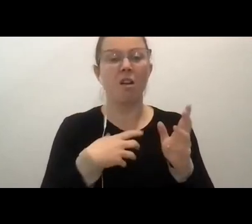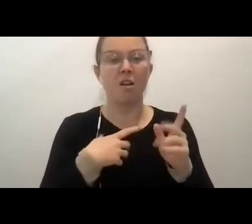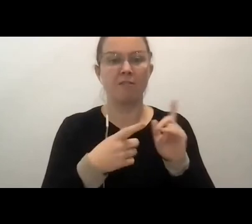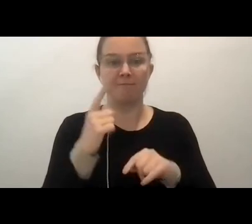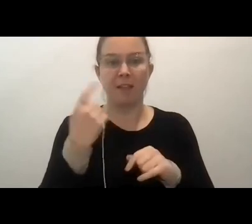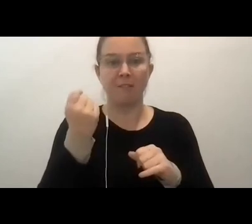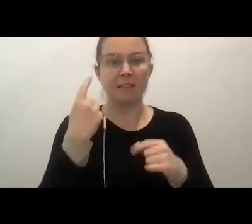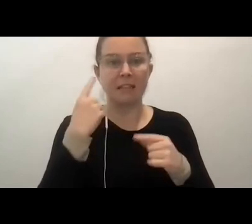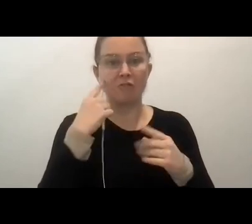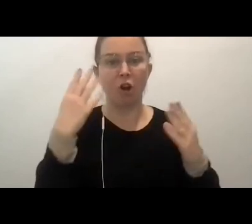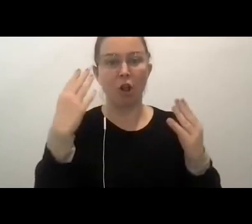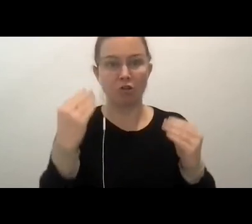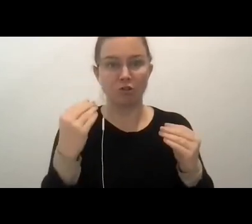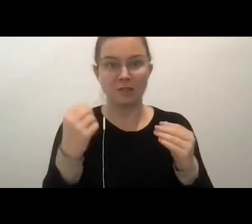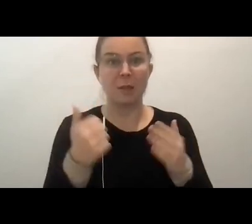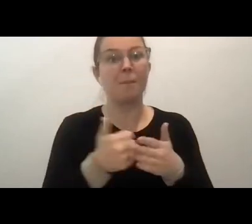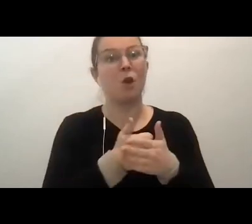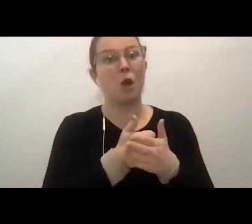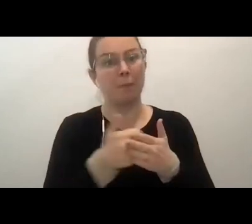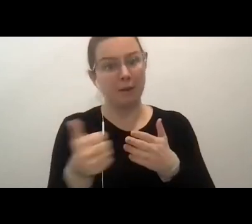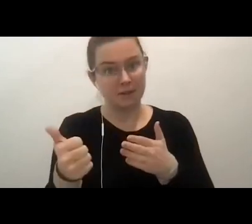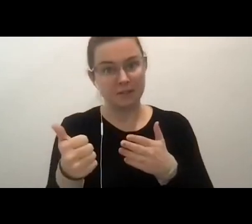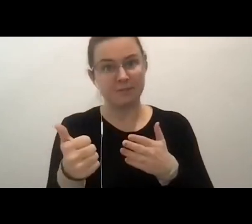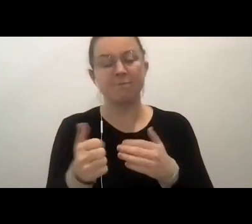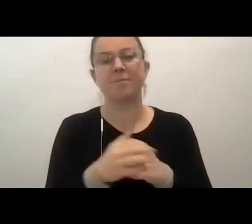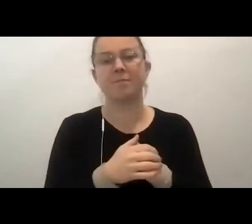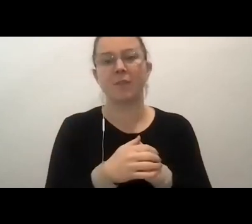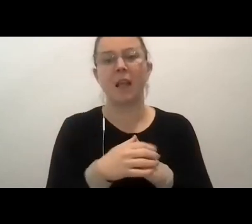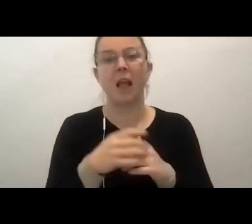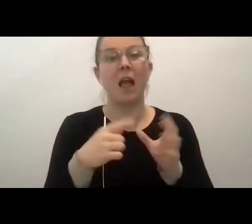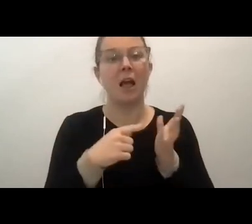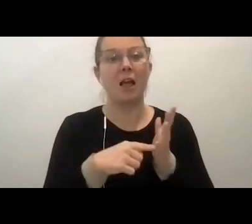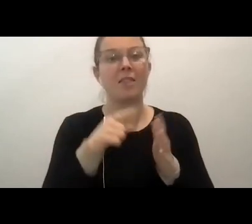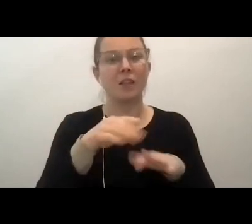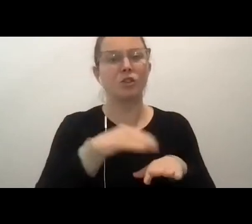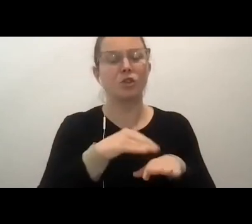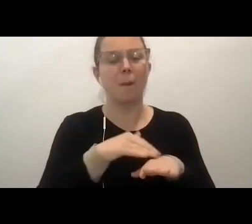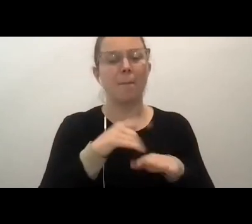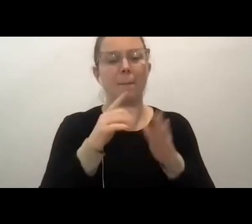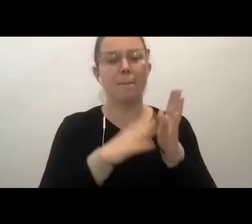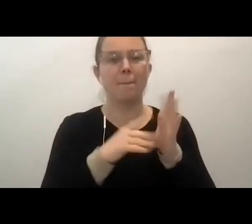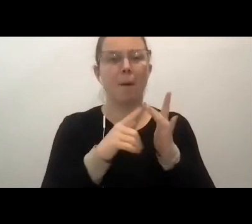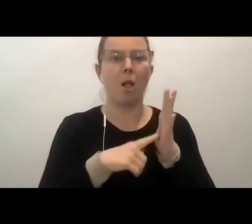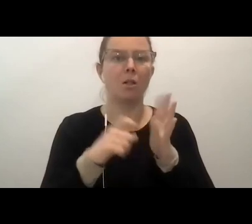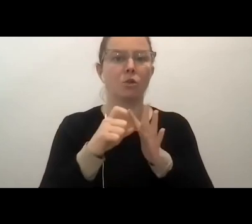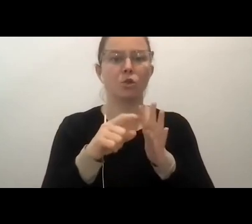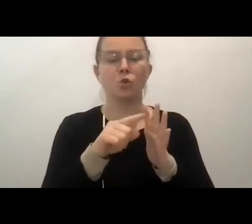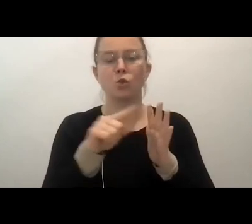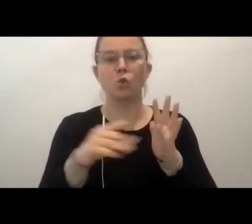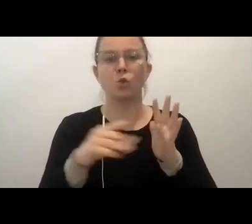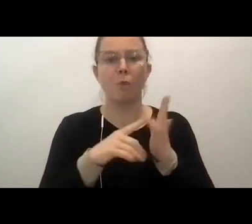It was permanent and at the time it was mild to moderate.